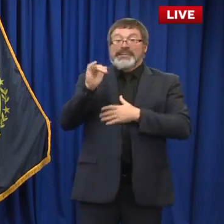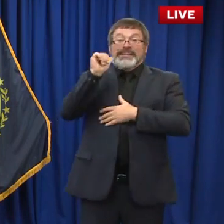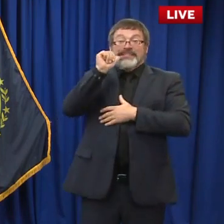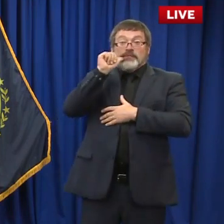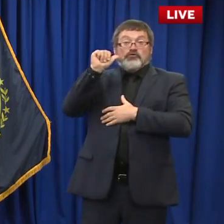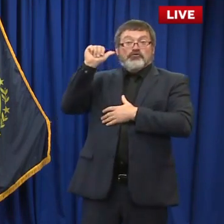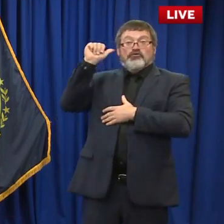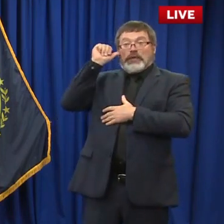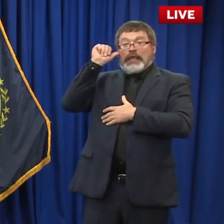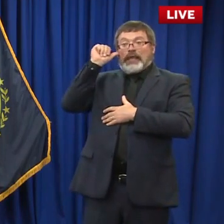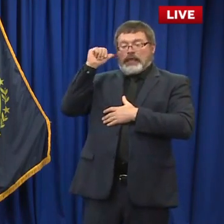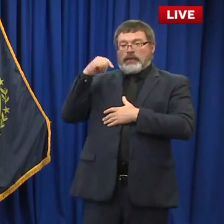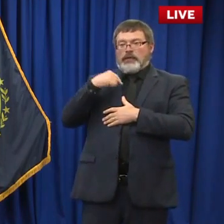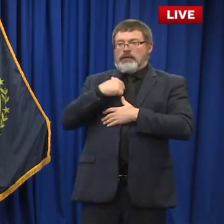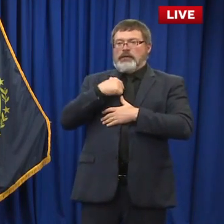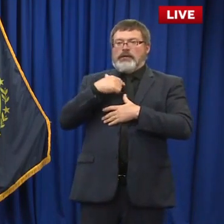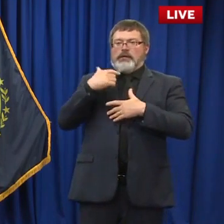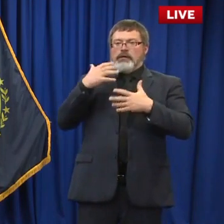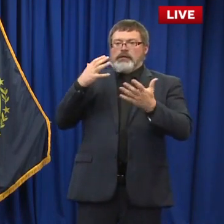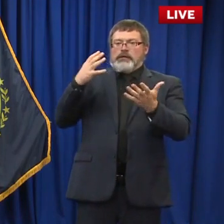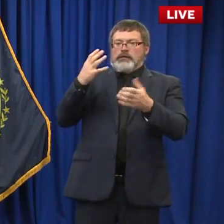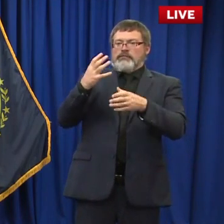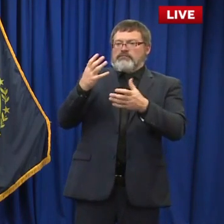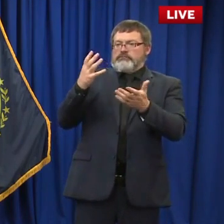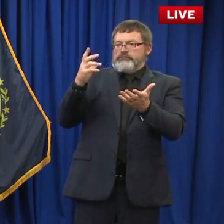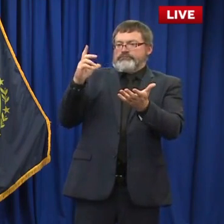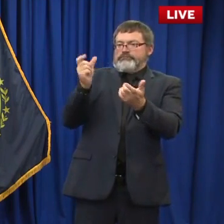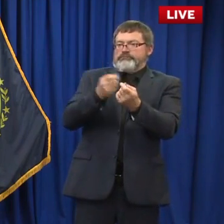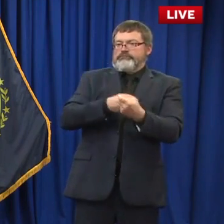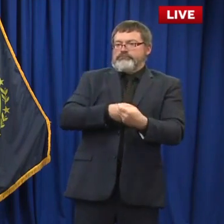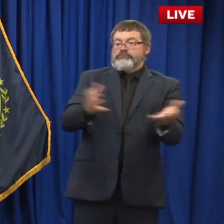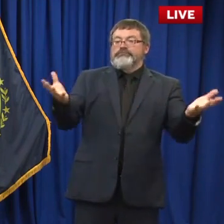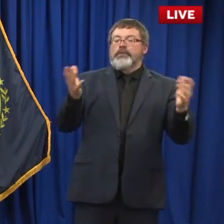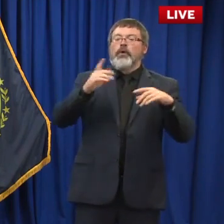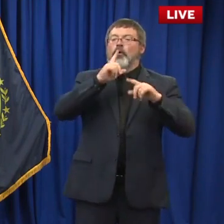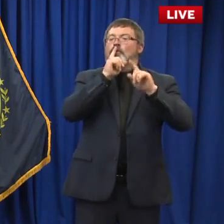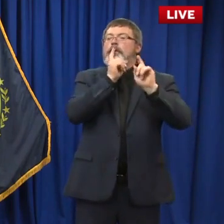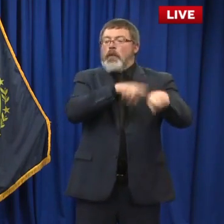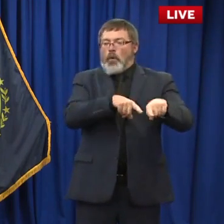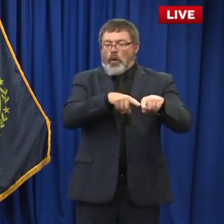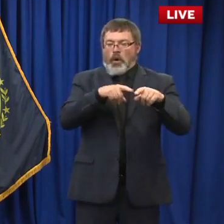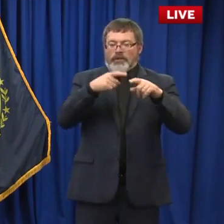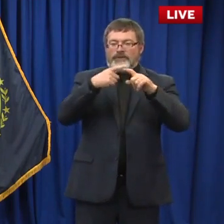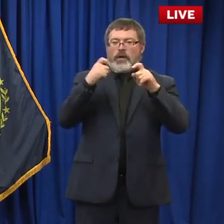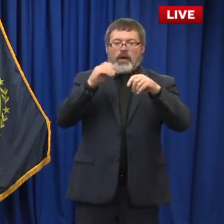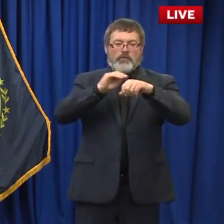ALSO, YESTERDAY, I RELEASED THE INITIAL REPORT AND THE RECOMMENDATIONS FROM THE GOVERNOR'S COVID-19 EQUITY RESPONSE TEAM.